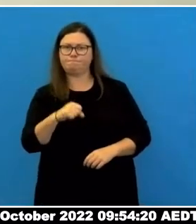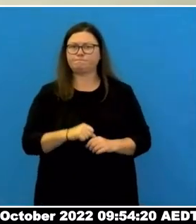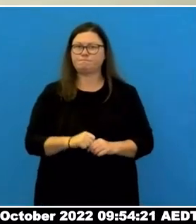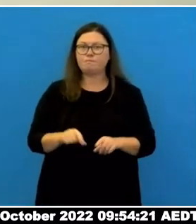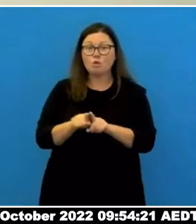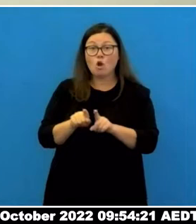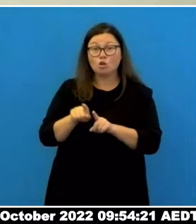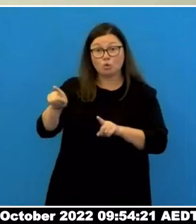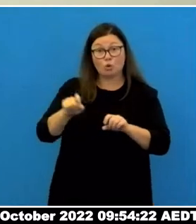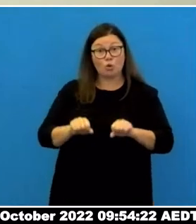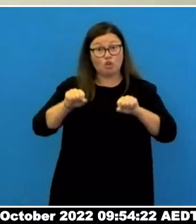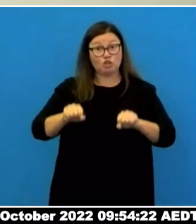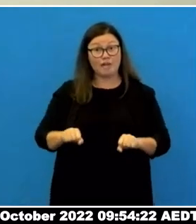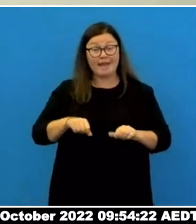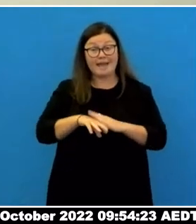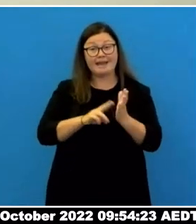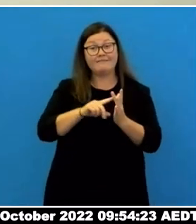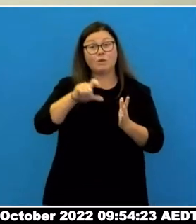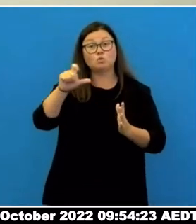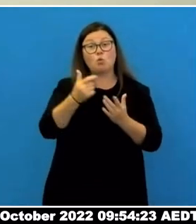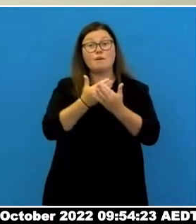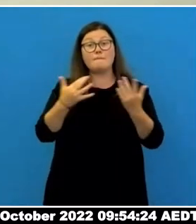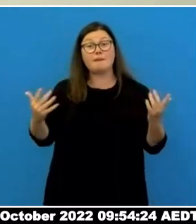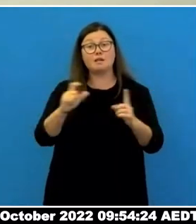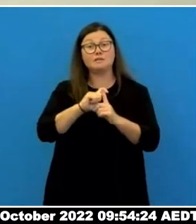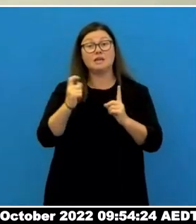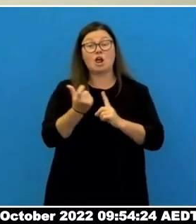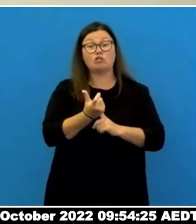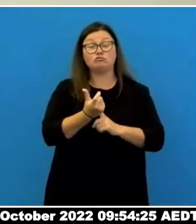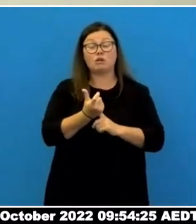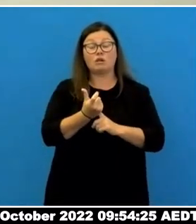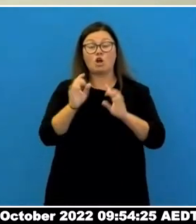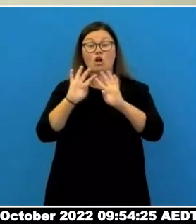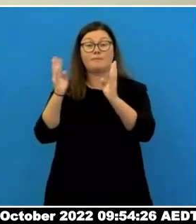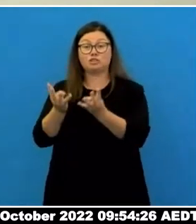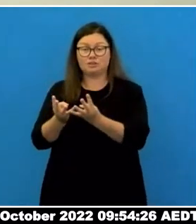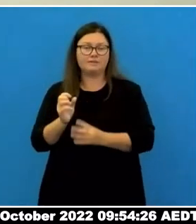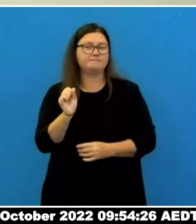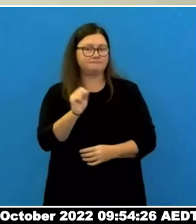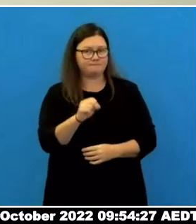of the Victorian Multicultural Commission? That's true. And the Commissioners had the opportunity to hear